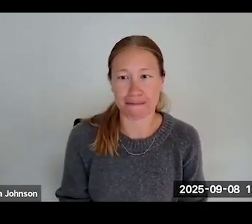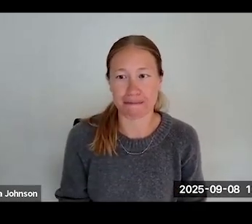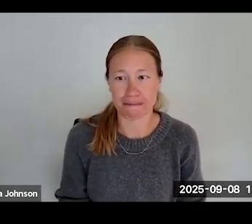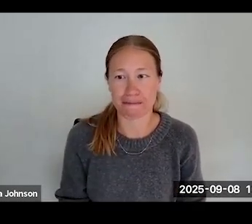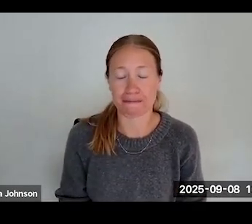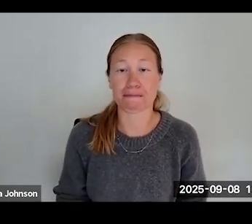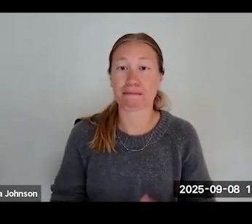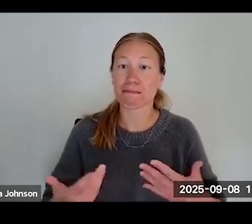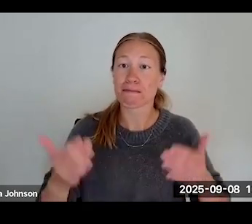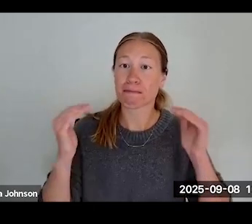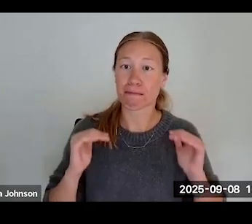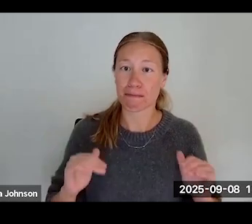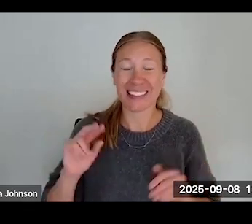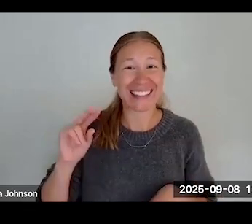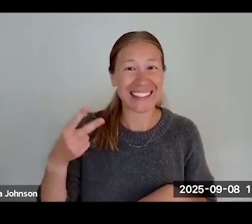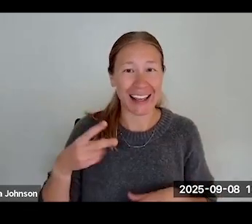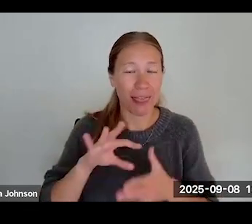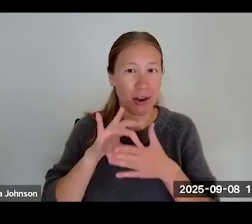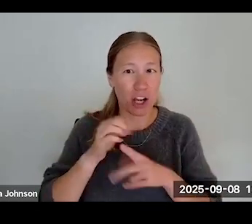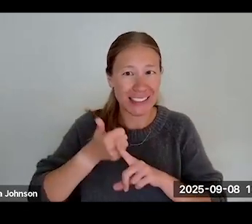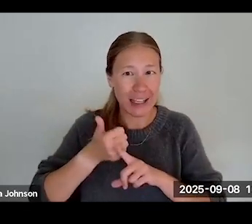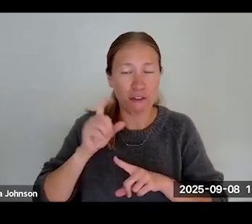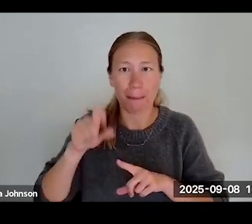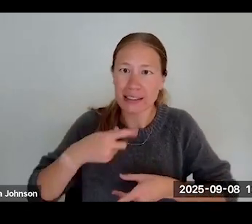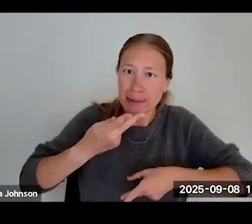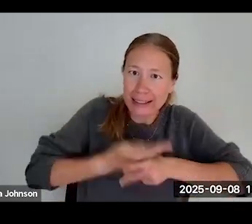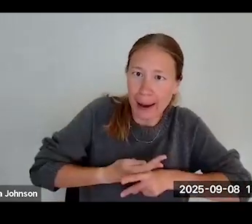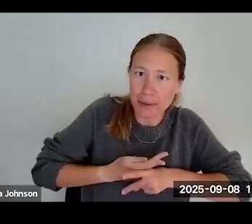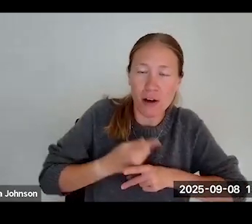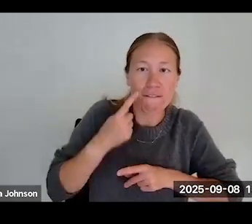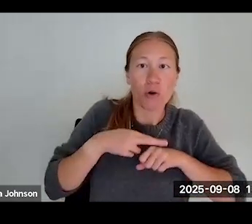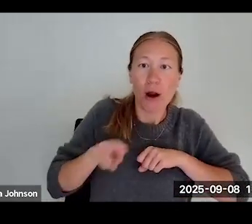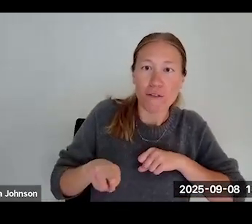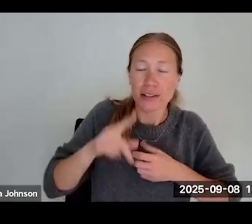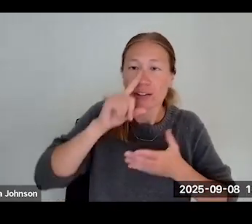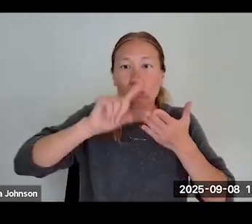Second, the content needs to be kept for reference, research, or recordkeeping.